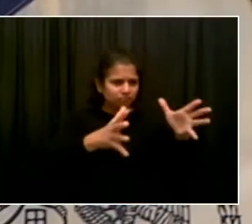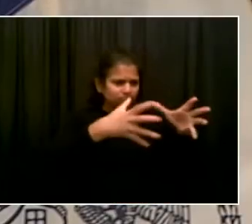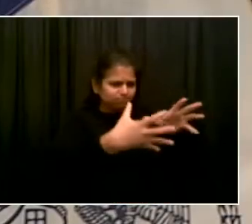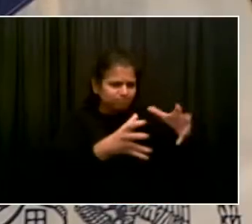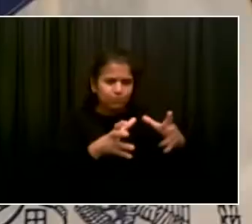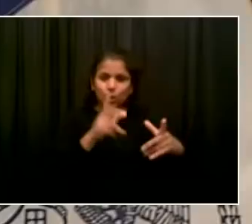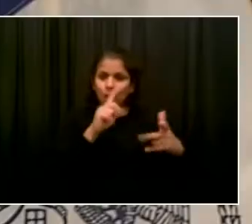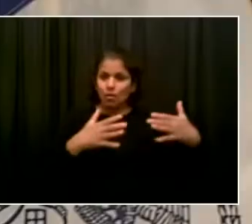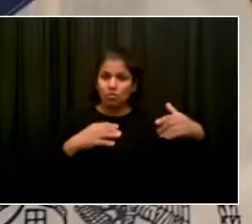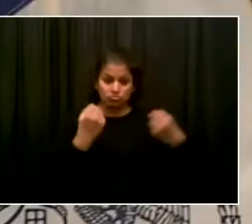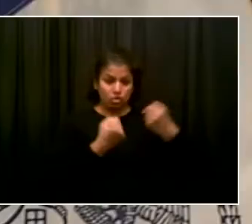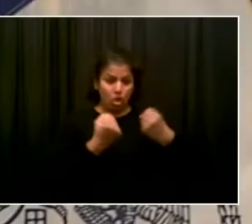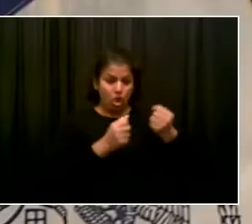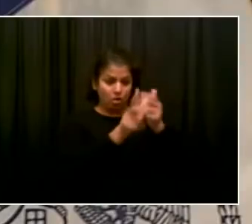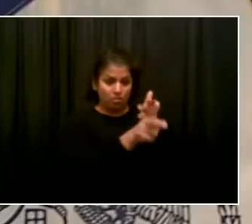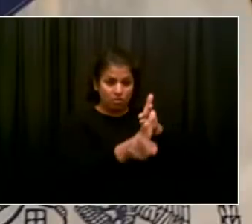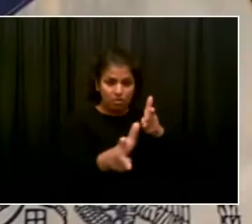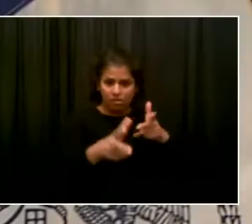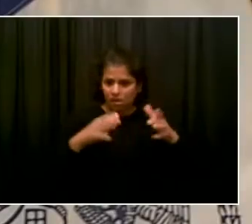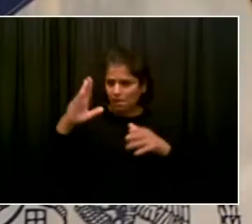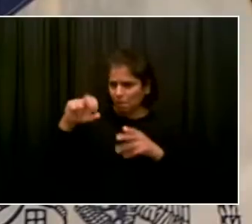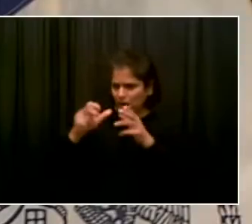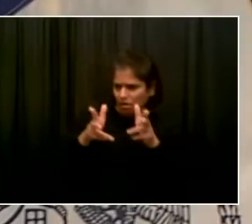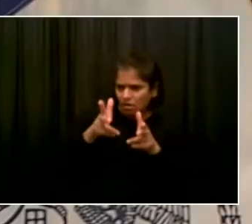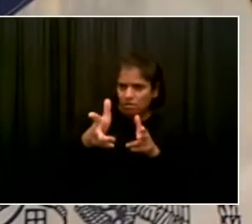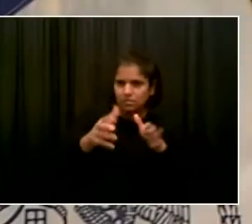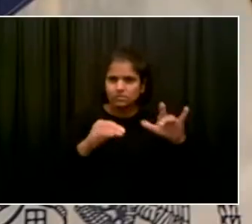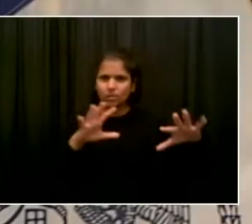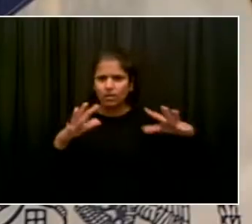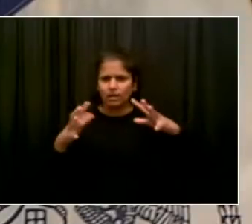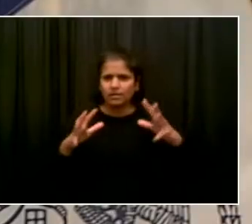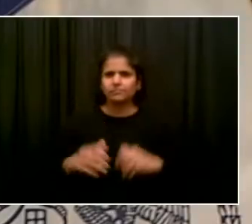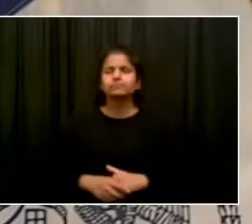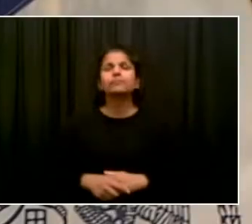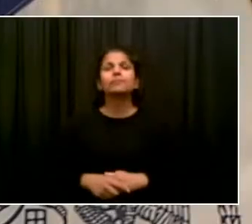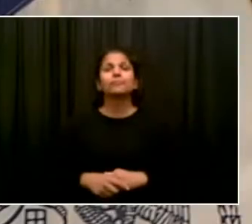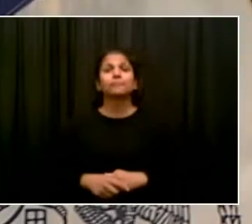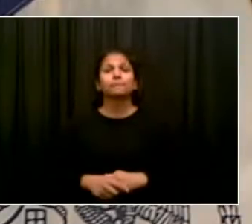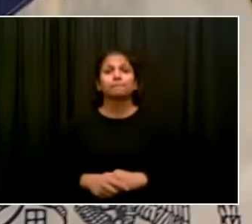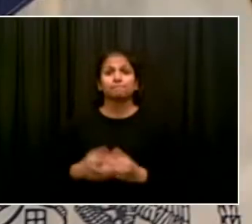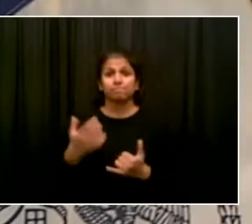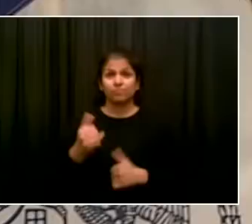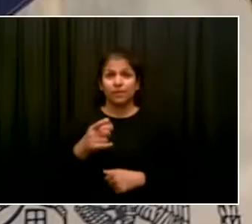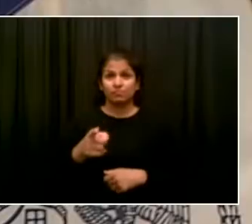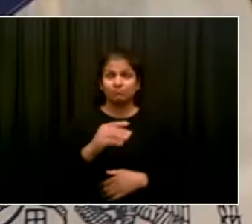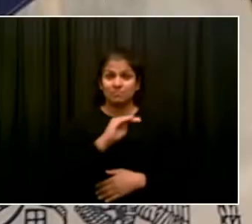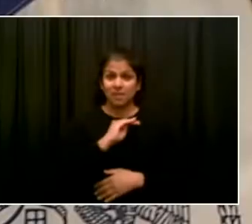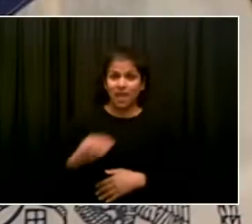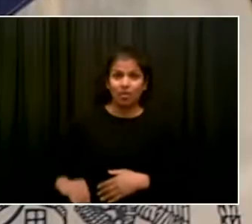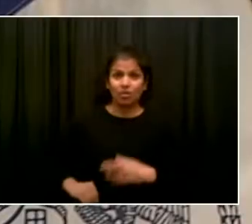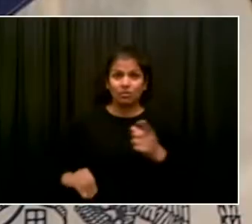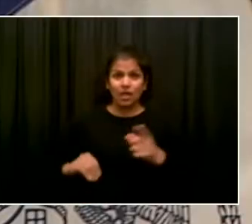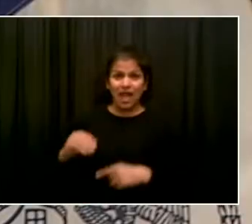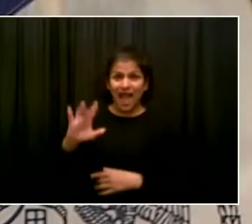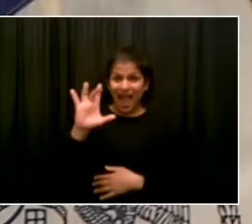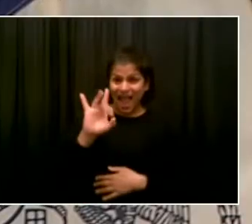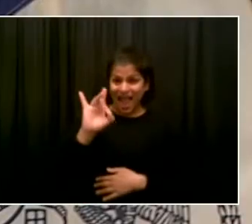DOCUMENTED AND THE LACK OCUF RB MANAGEMENT THROUGH LOADING